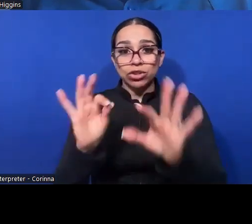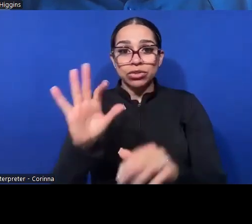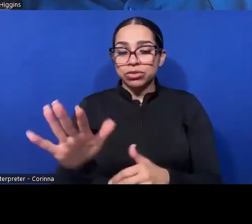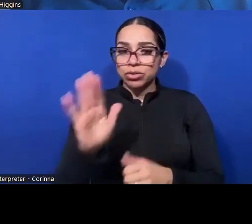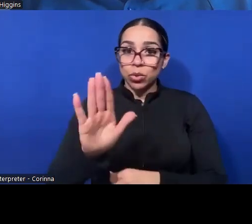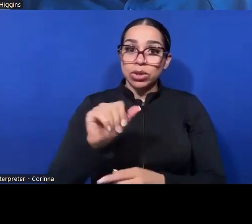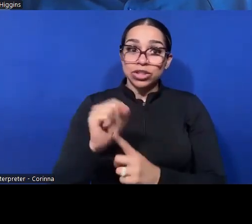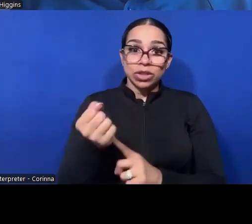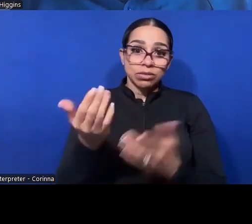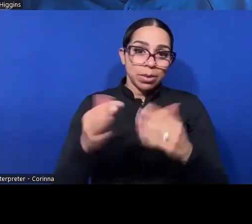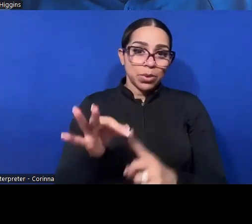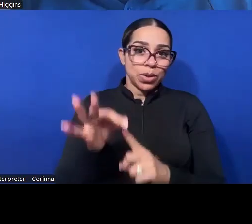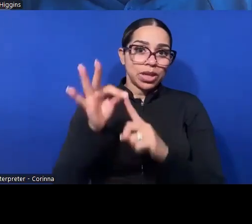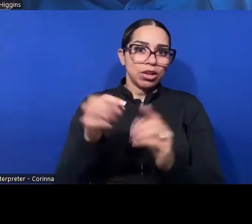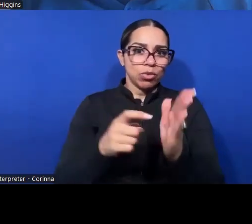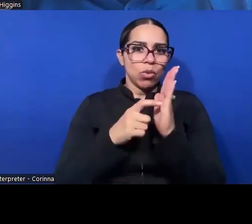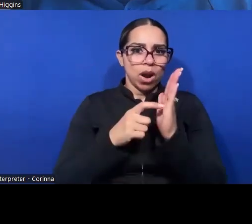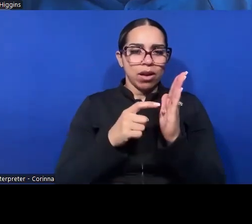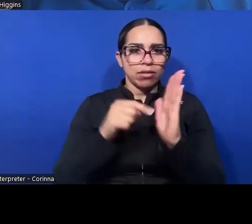and require careful attention.